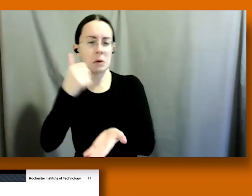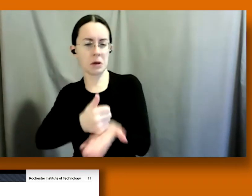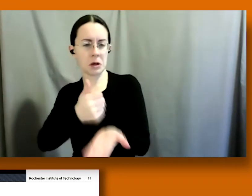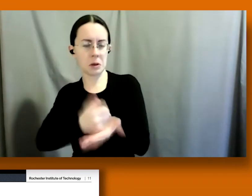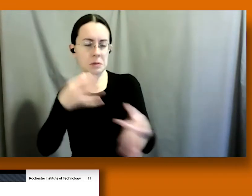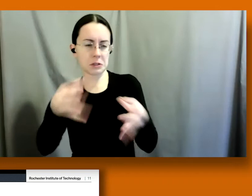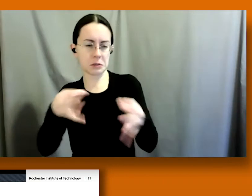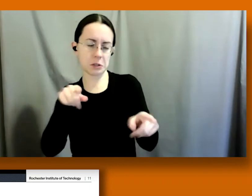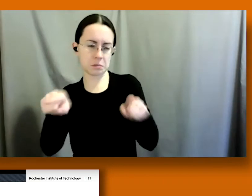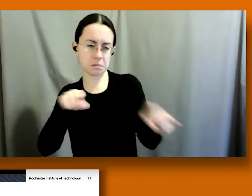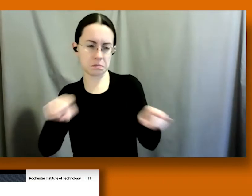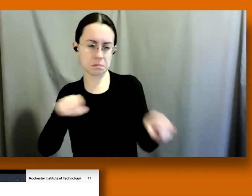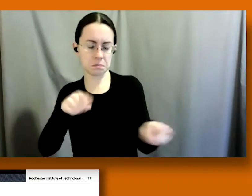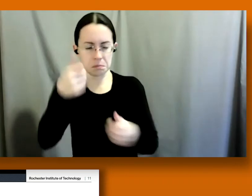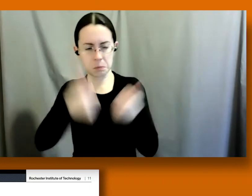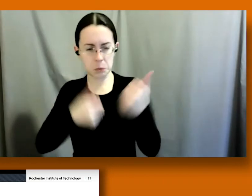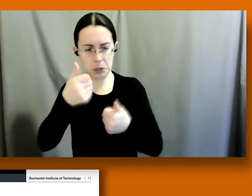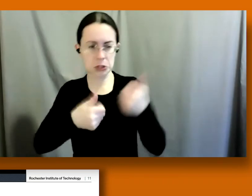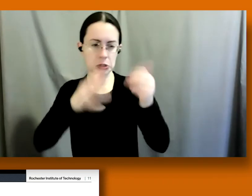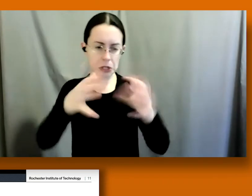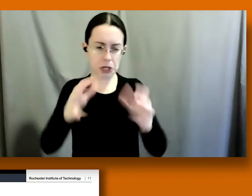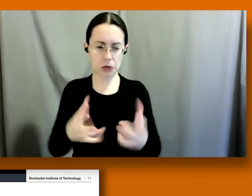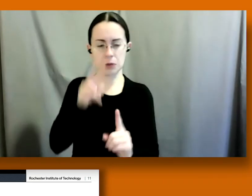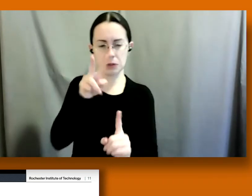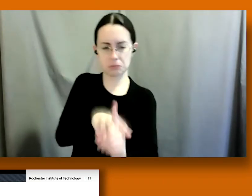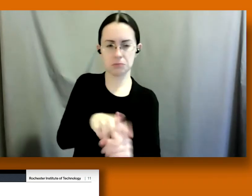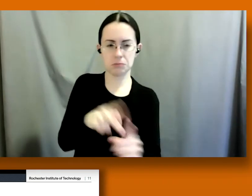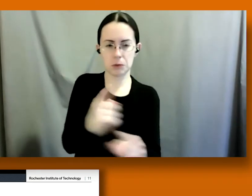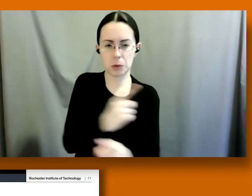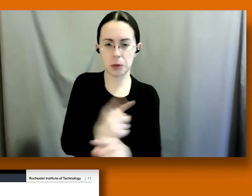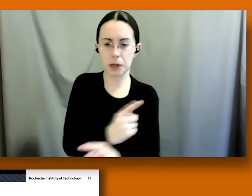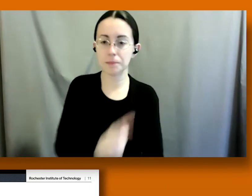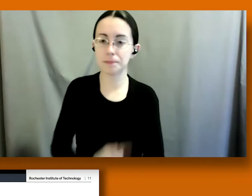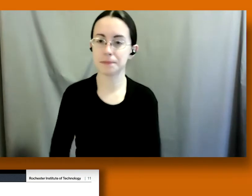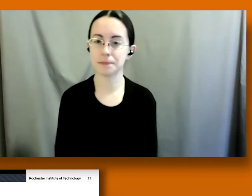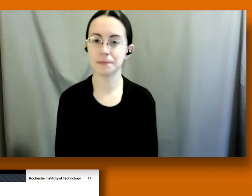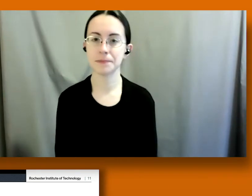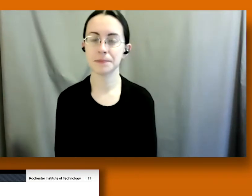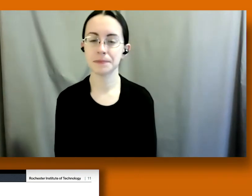which categories would be the appropriate fit.